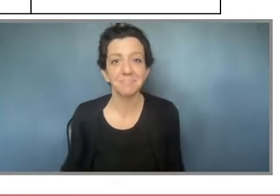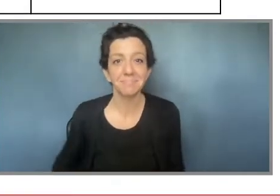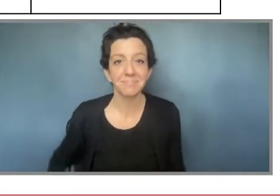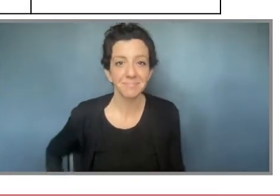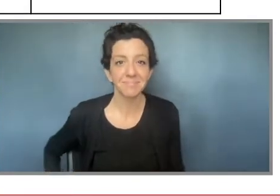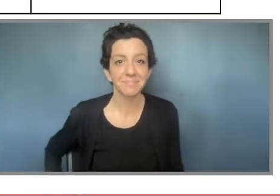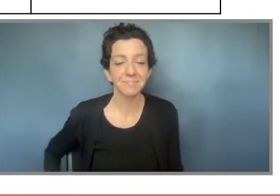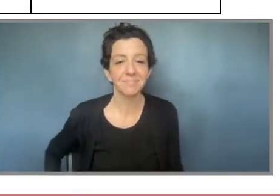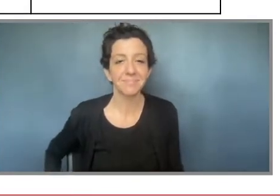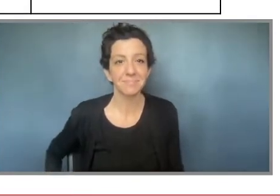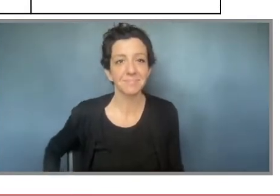Studio: This is a new slide we've.